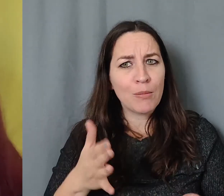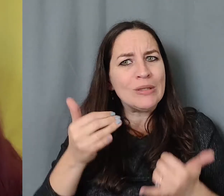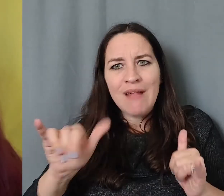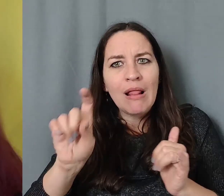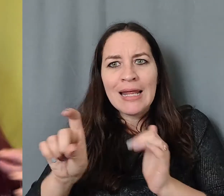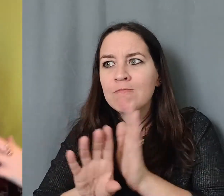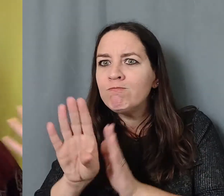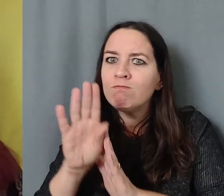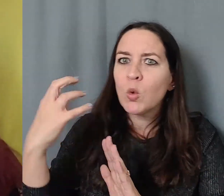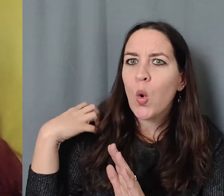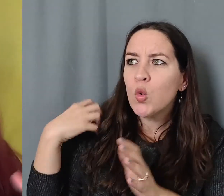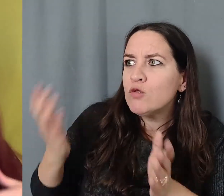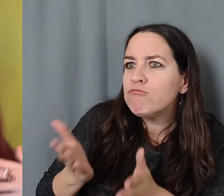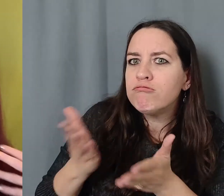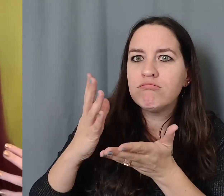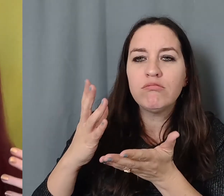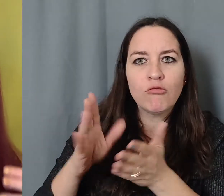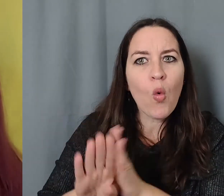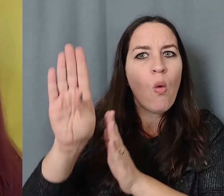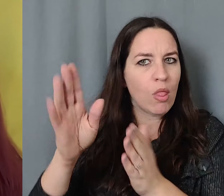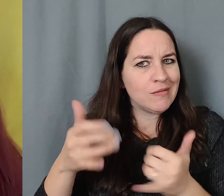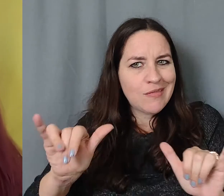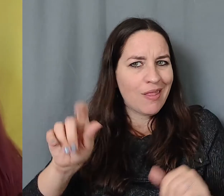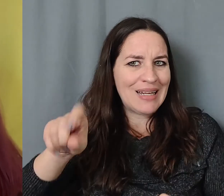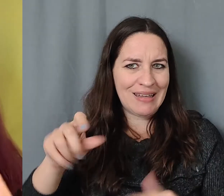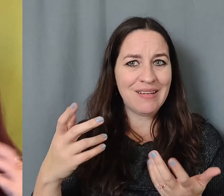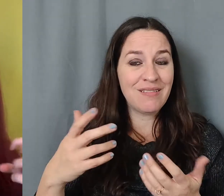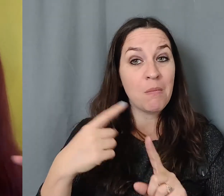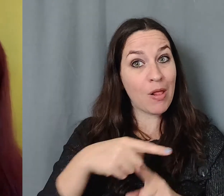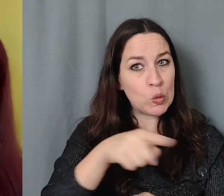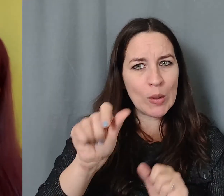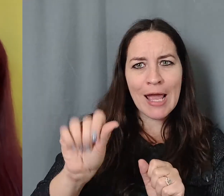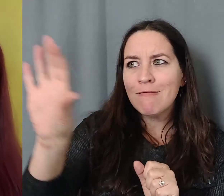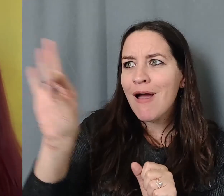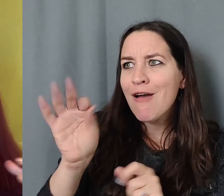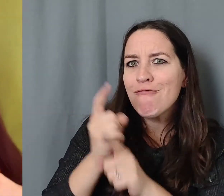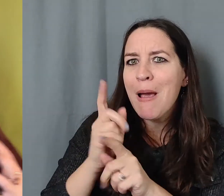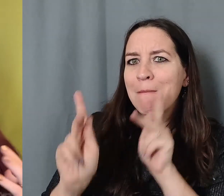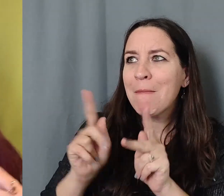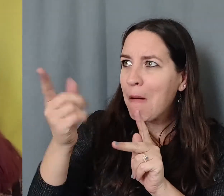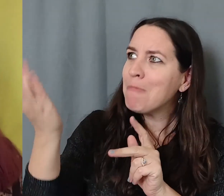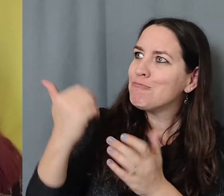need coaching and they still need growth and they still need learning. So remembering that and keeping on with that, but also finding the right people